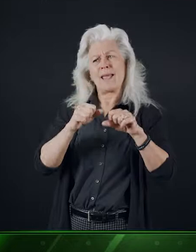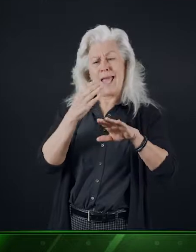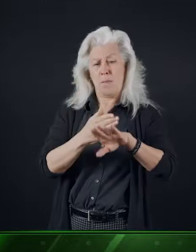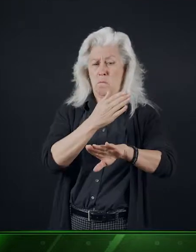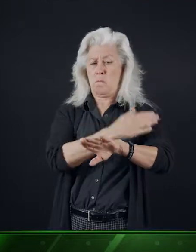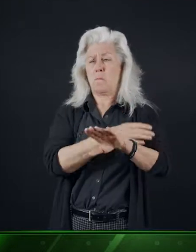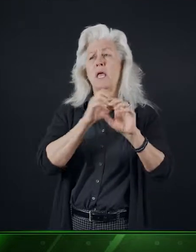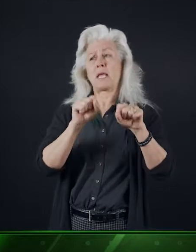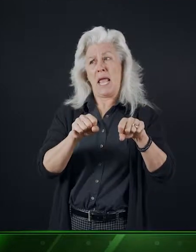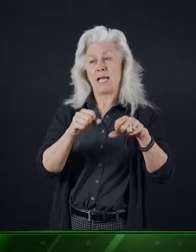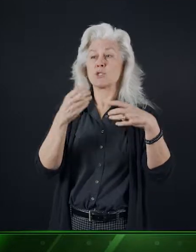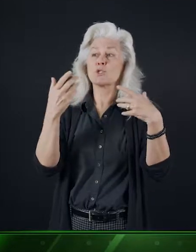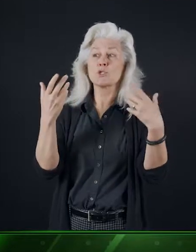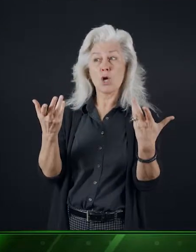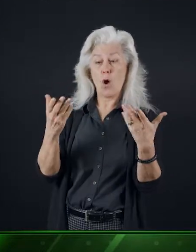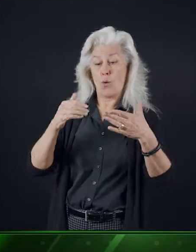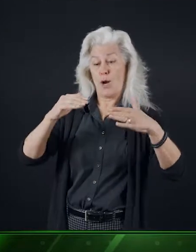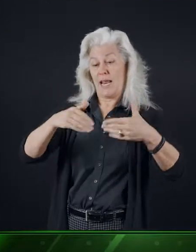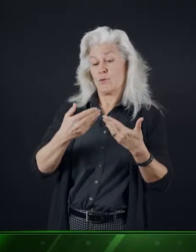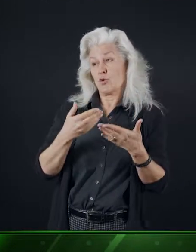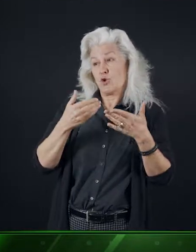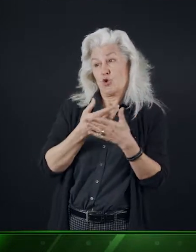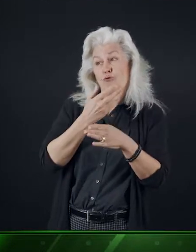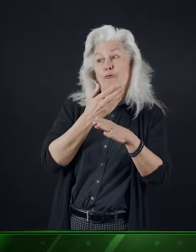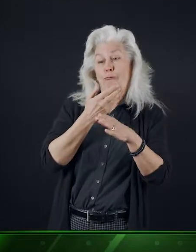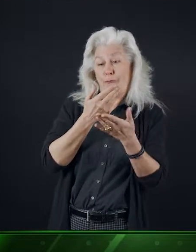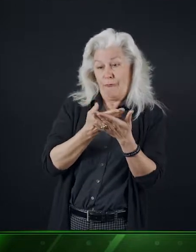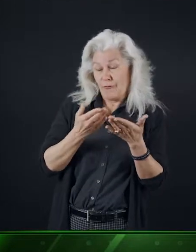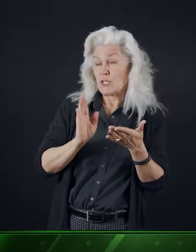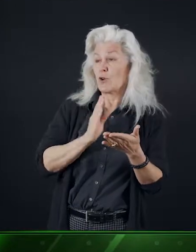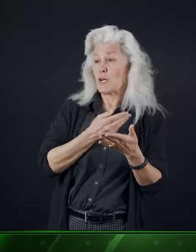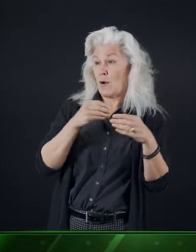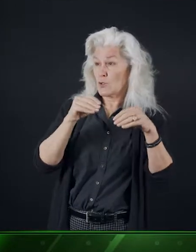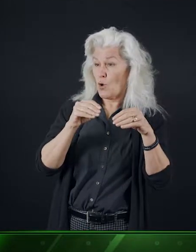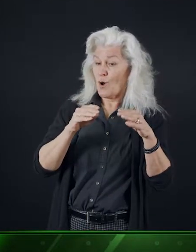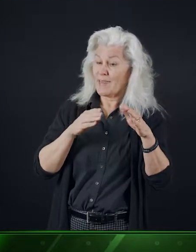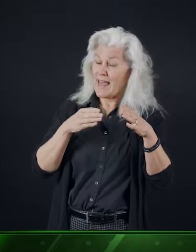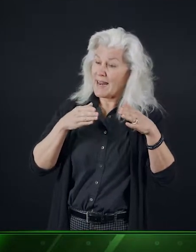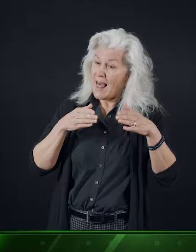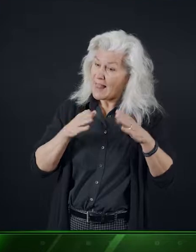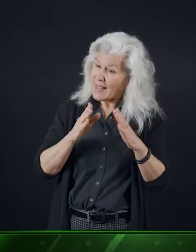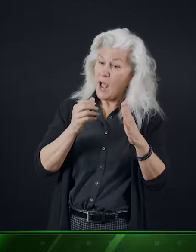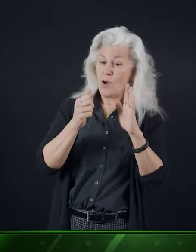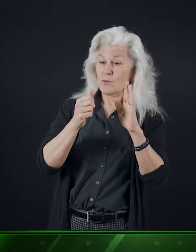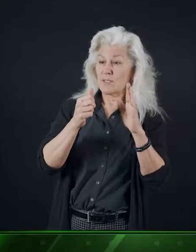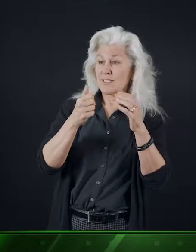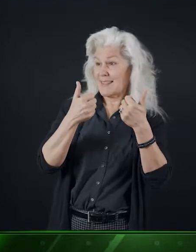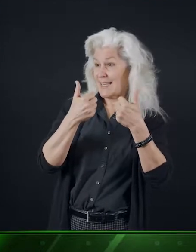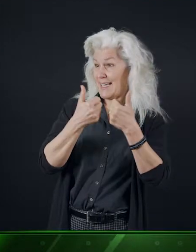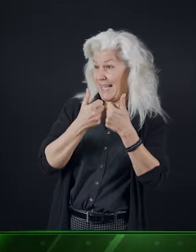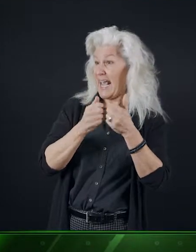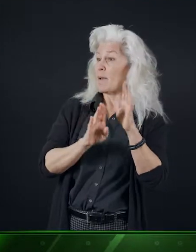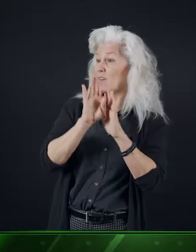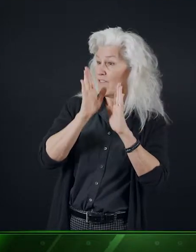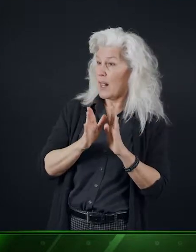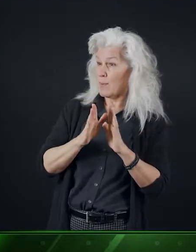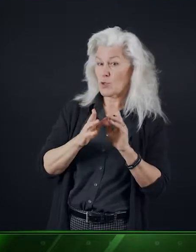that allows game developers to flag their titles with specific accessibility features so consumers can know before they purchase or download a product.